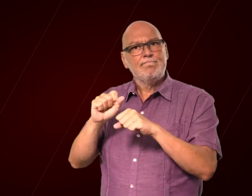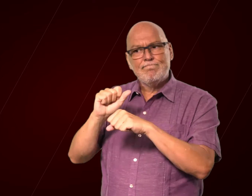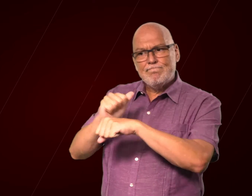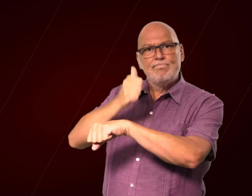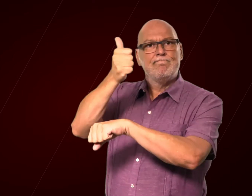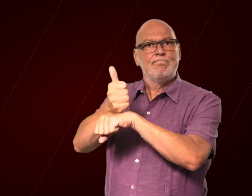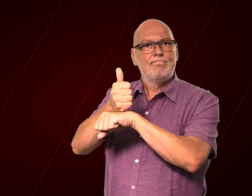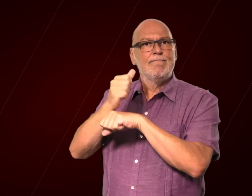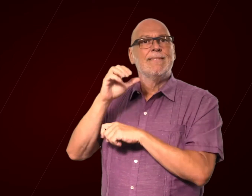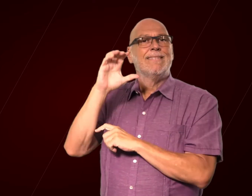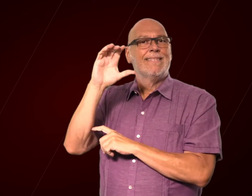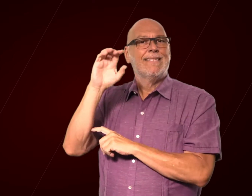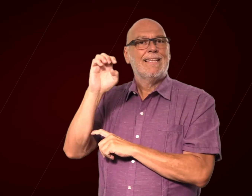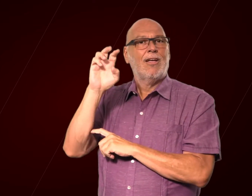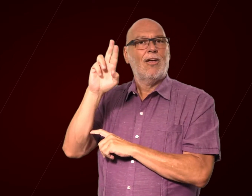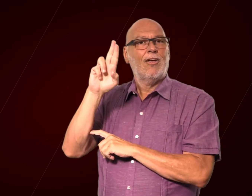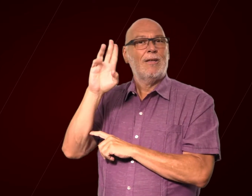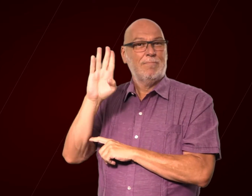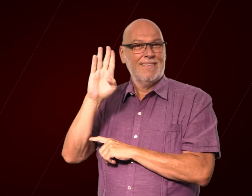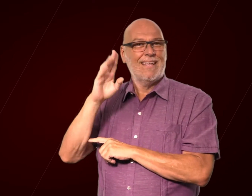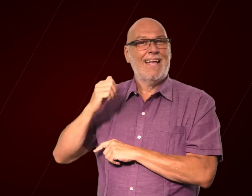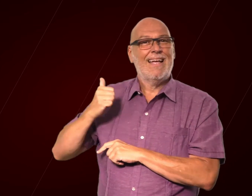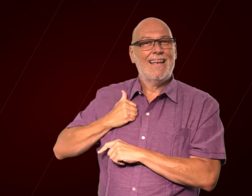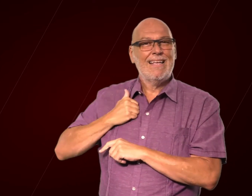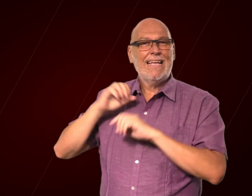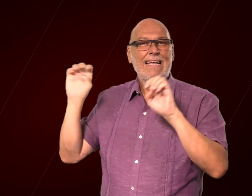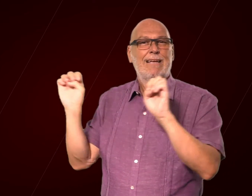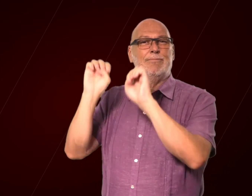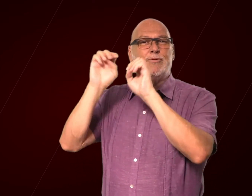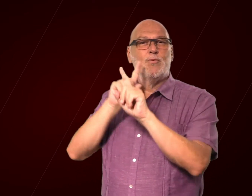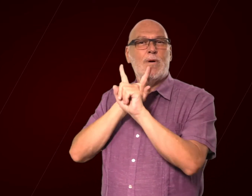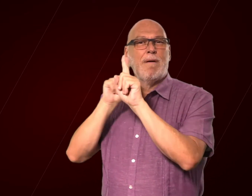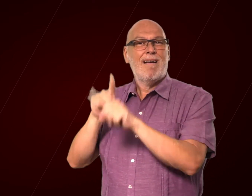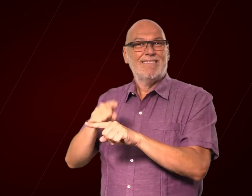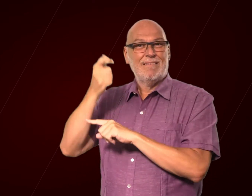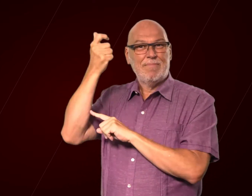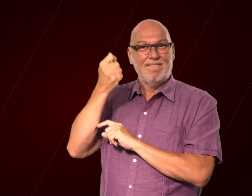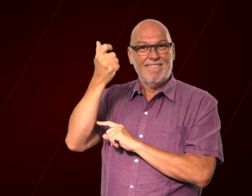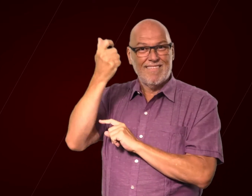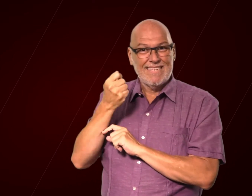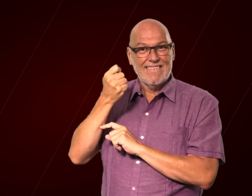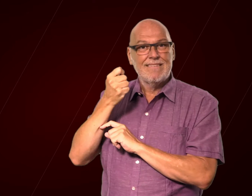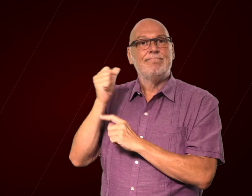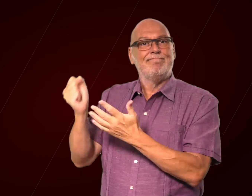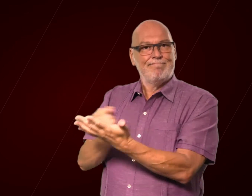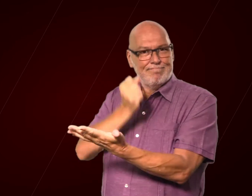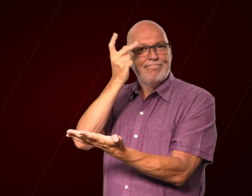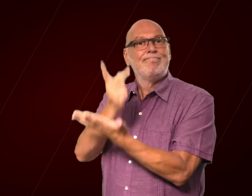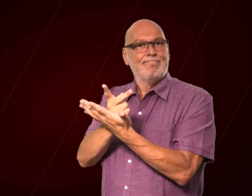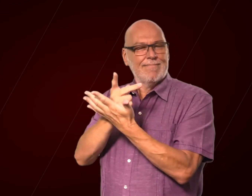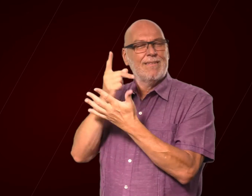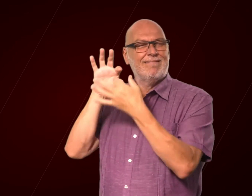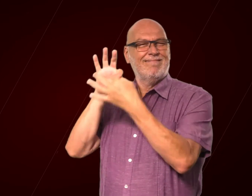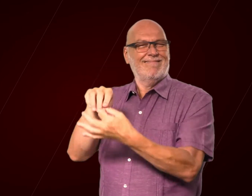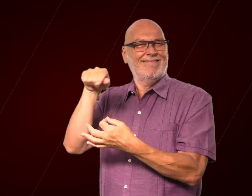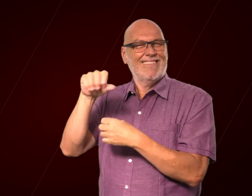to get Canada Emergency Response Benefit (CERB) approved to deal